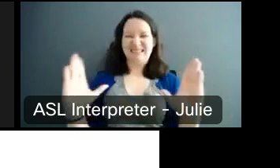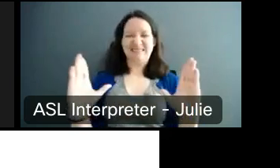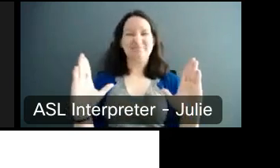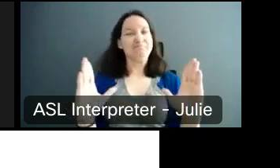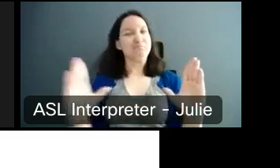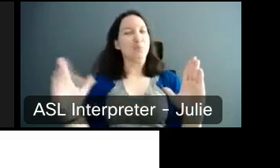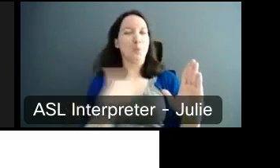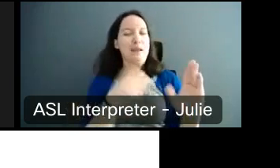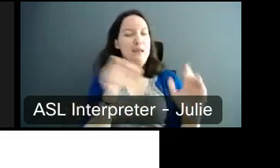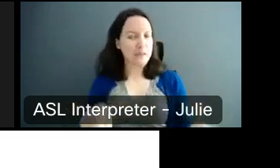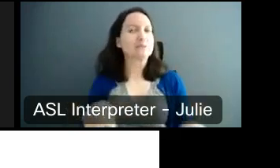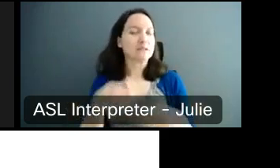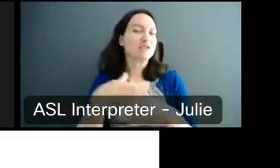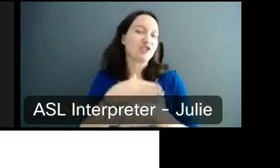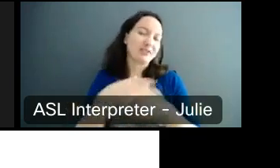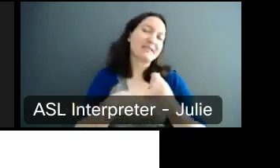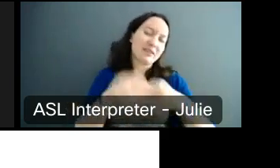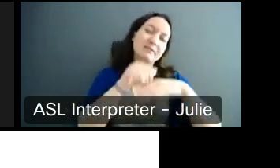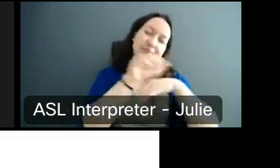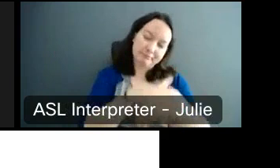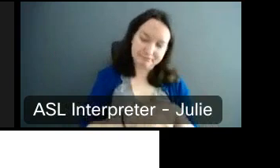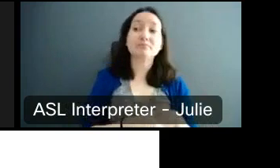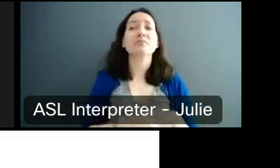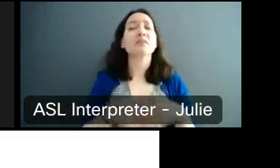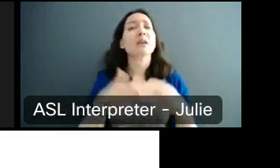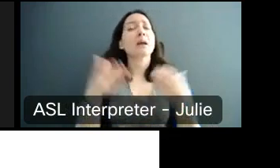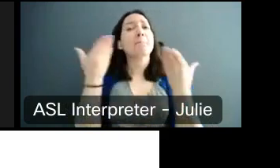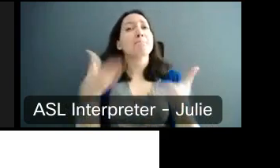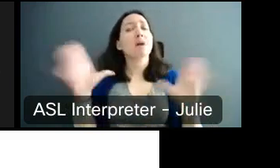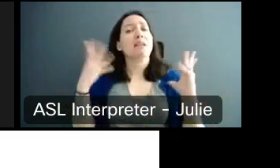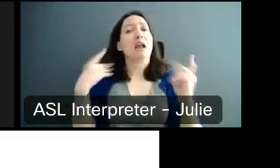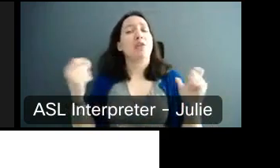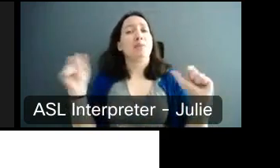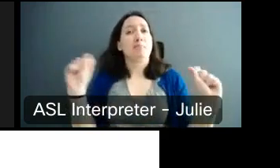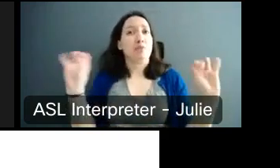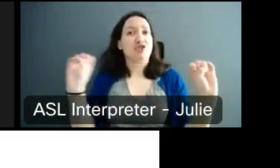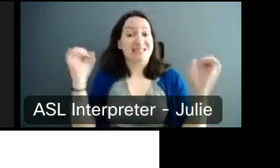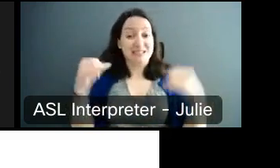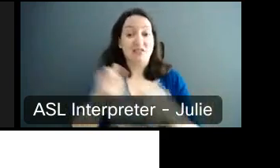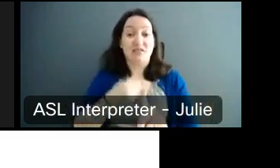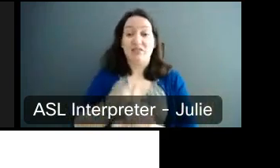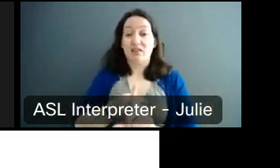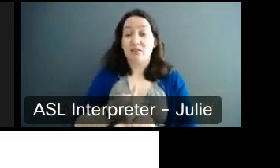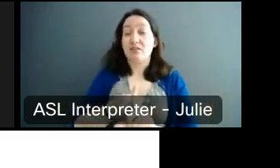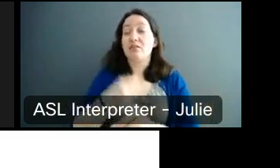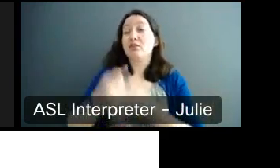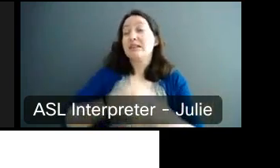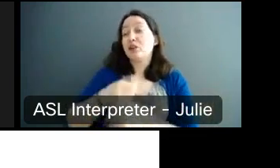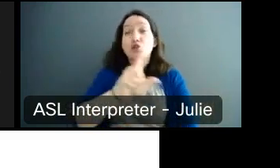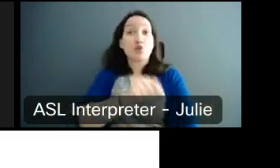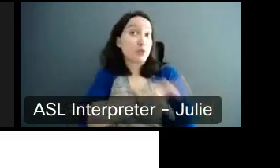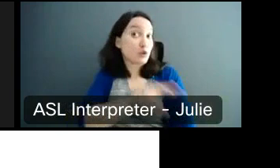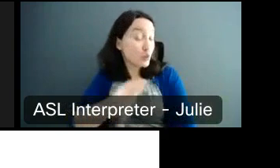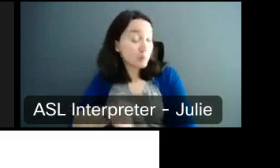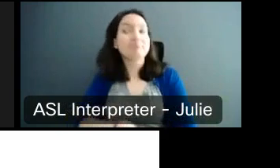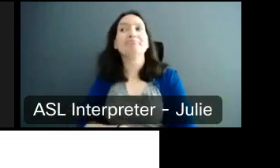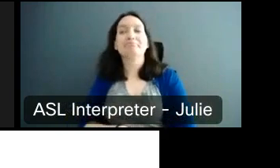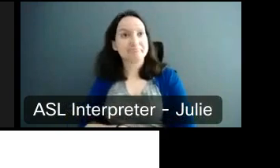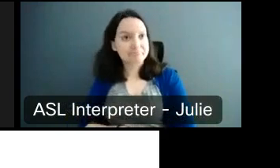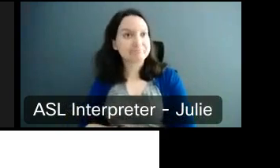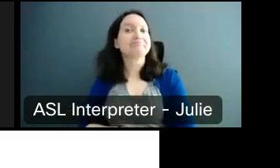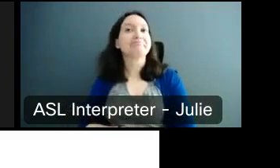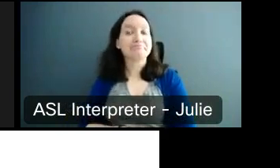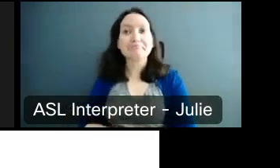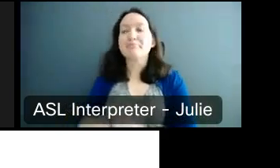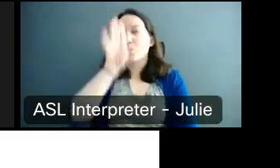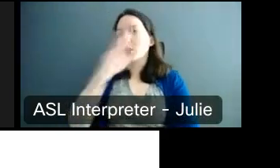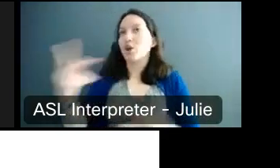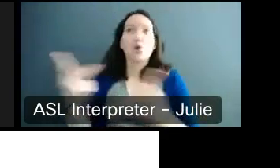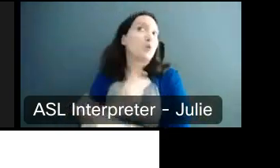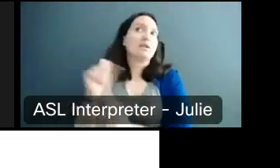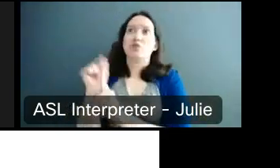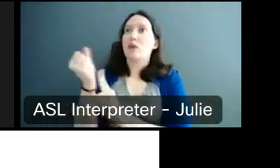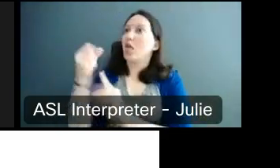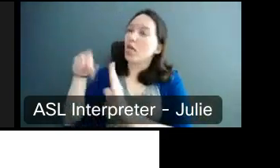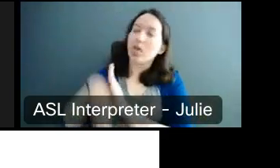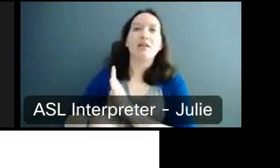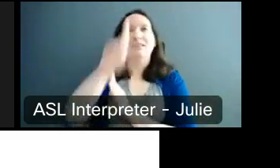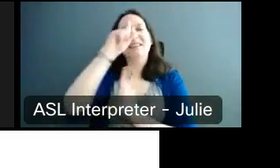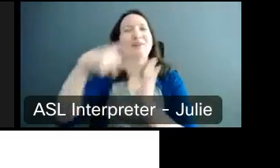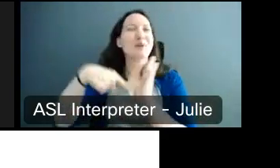Uh, deliver shared savings. The, this, the public health emergency is still in effect for the performance here of 2022. um, so we, uh, even in the worst case scenario, we don't think we would have money to. So it should be another.